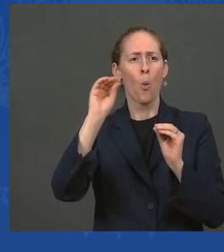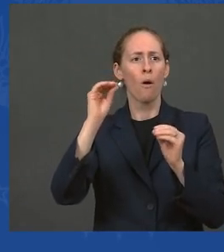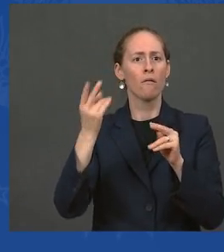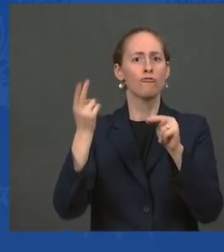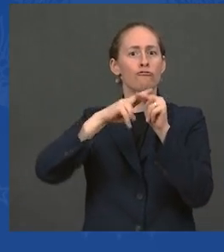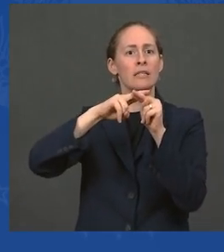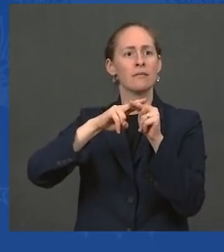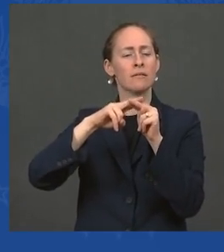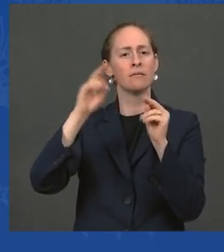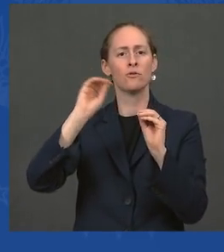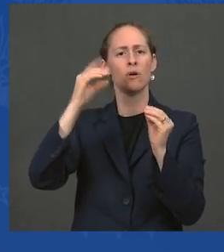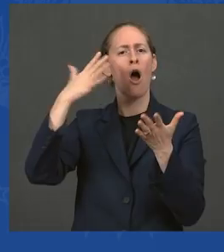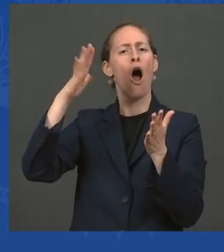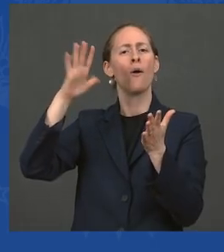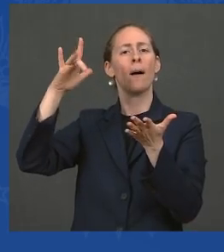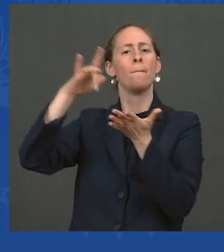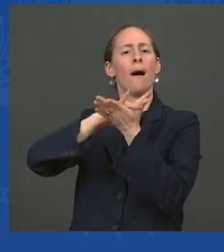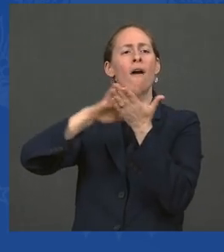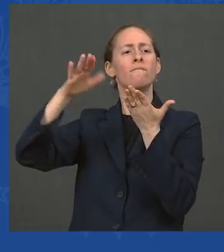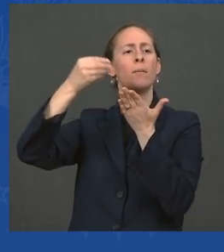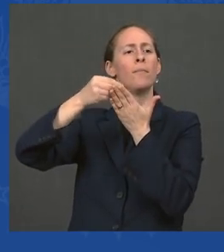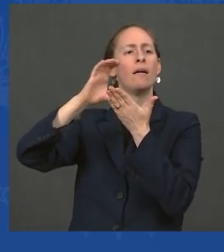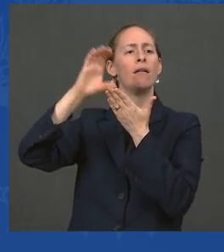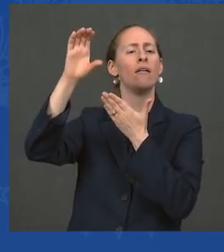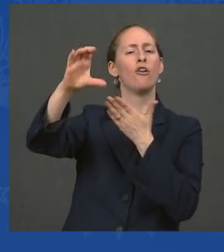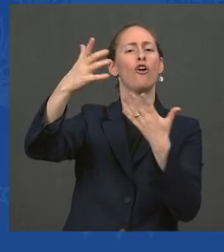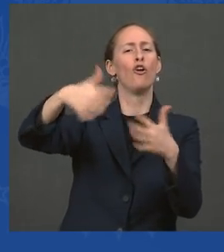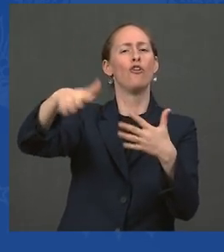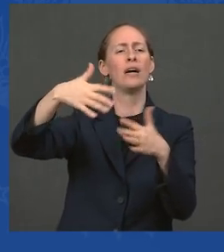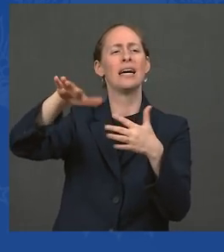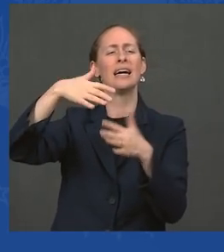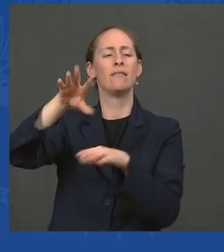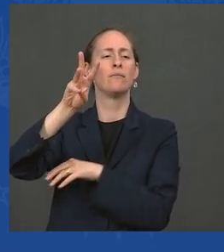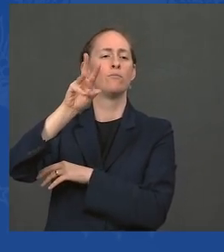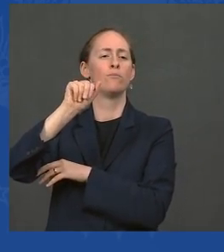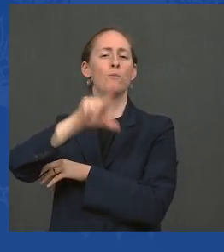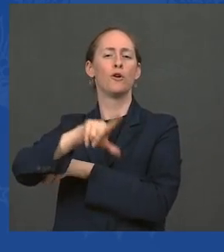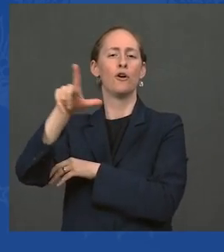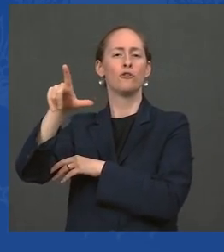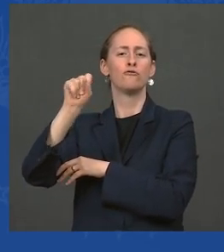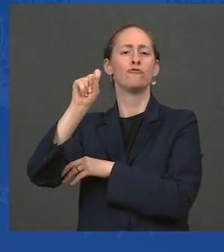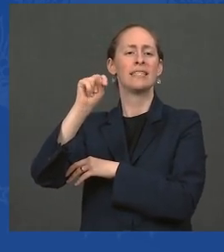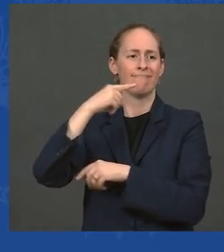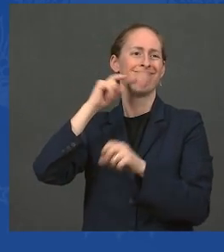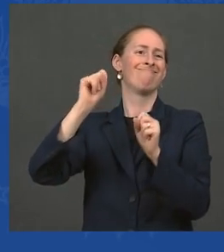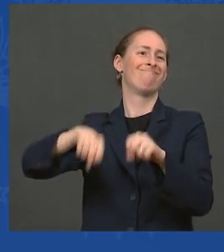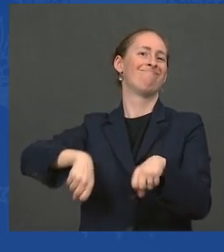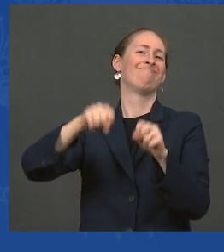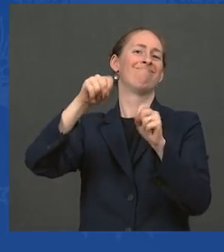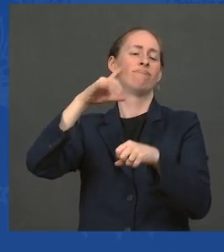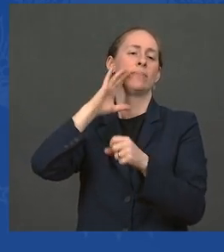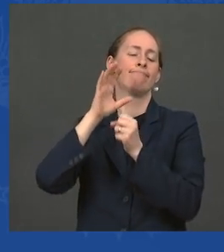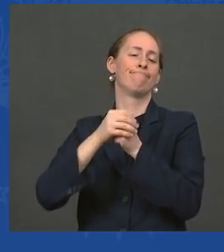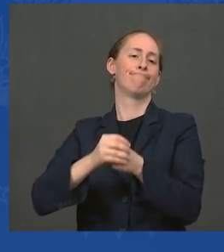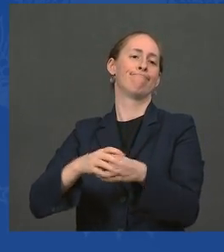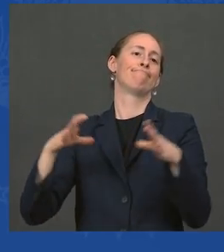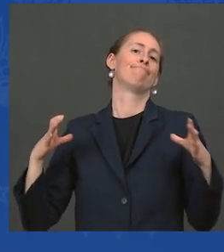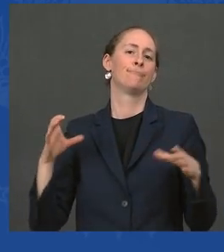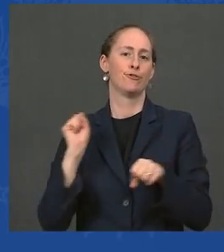And all of Wall Street points out they will grow employment by tens of thousands of people -- tens of thousands of people.